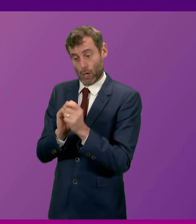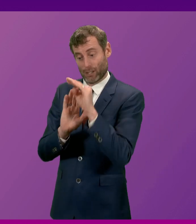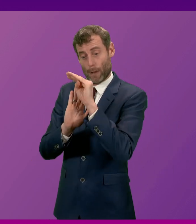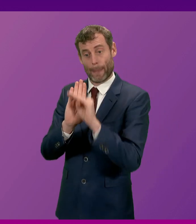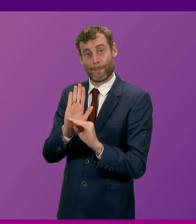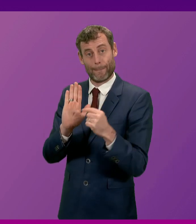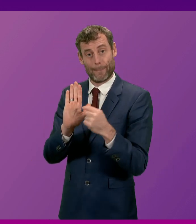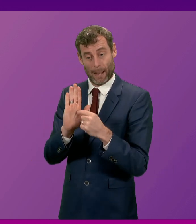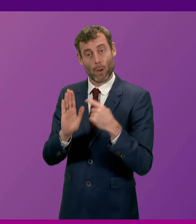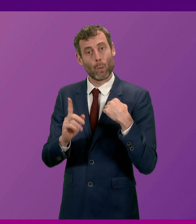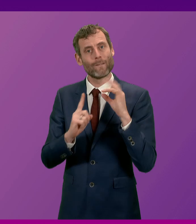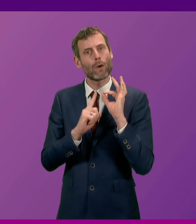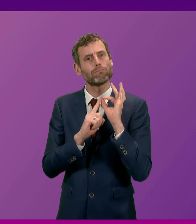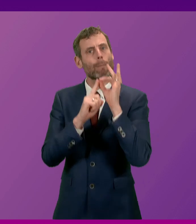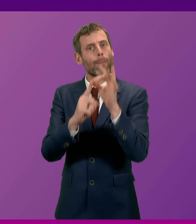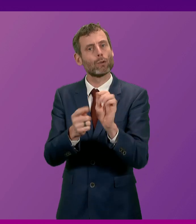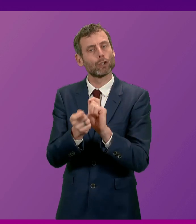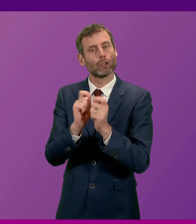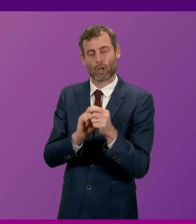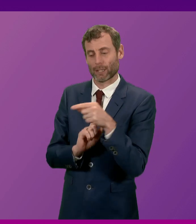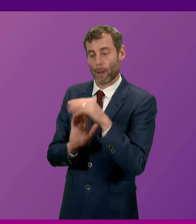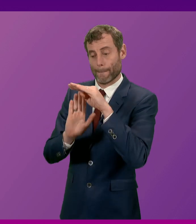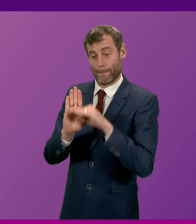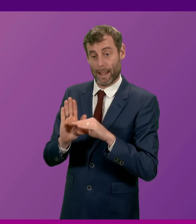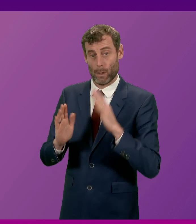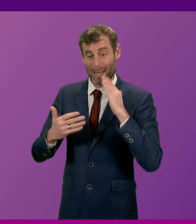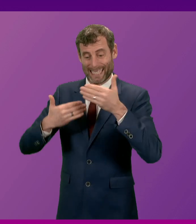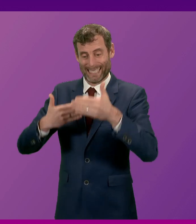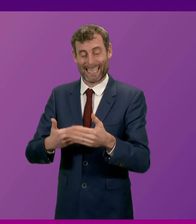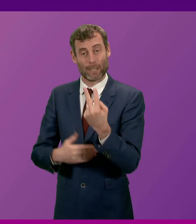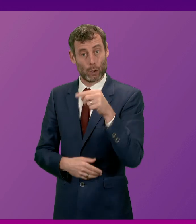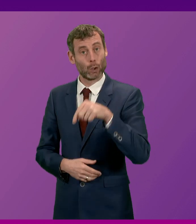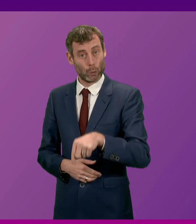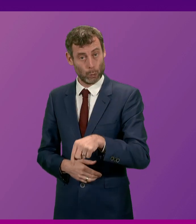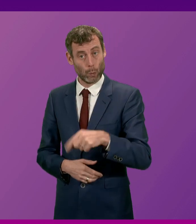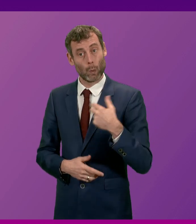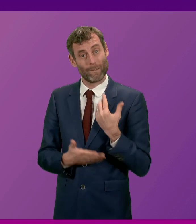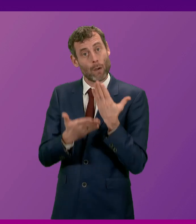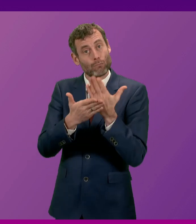a change to the contents of the bill at stage 2 is to ensure that we can put certainty into